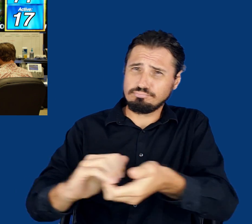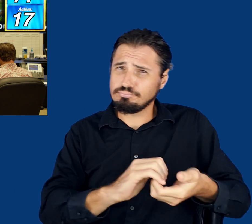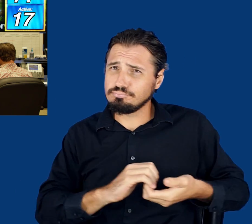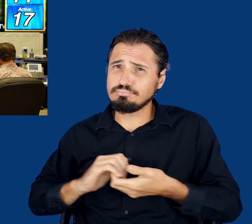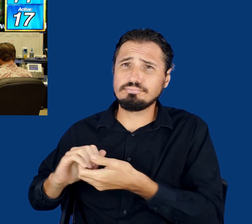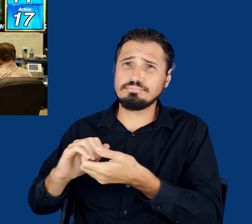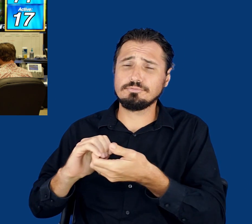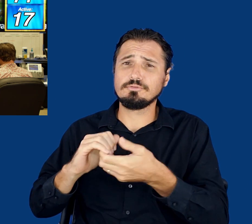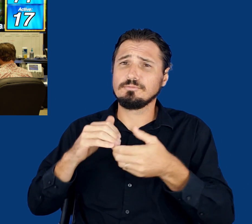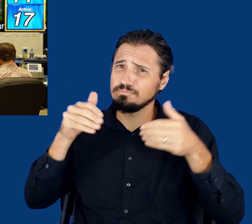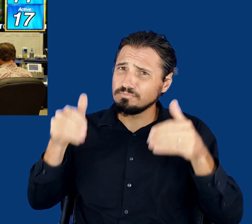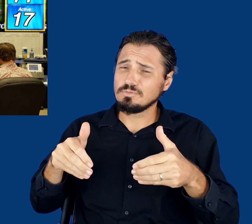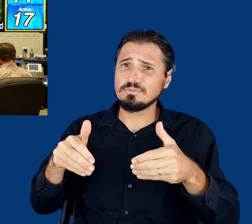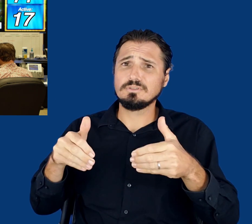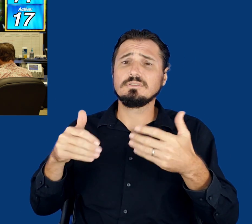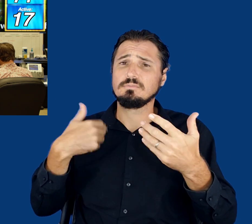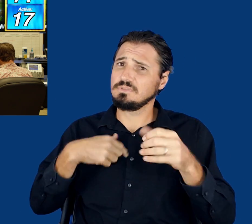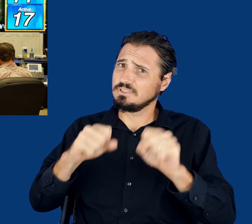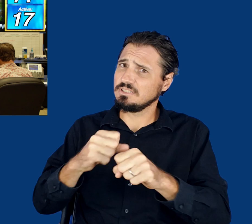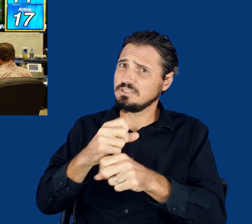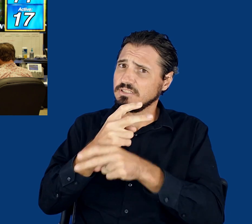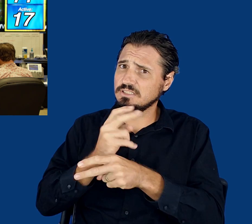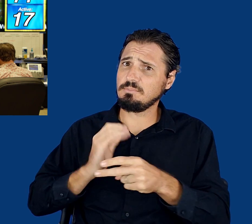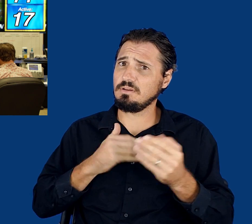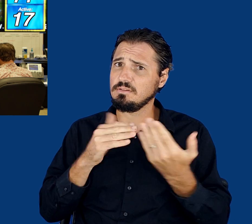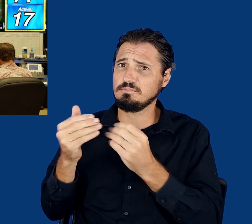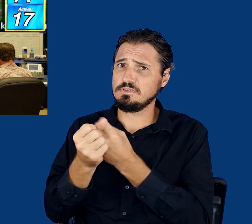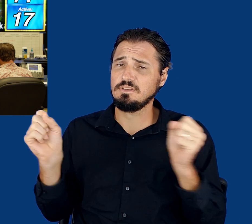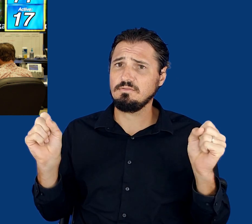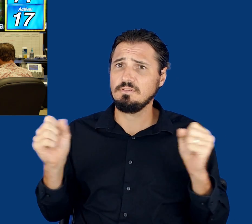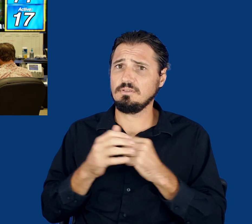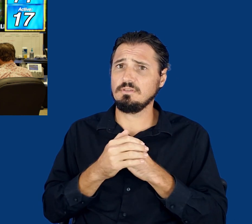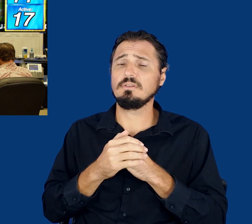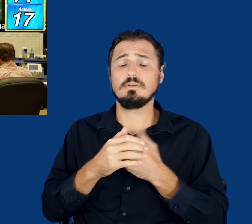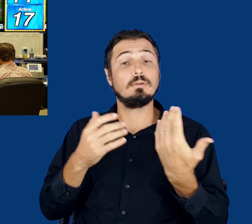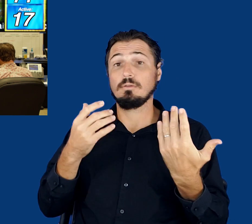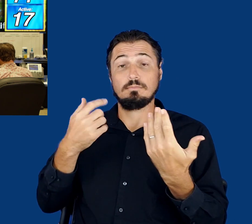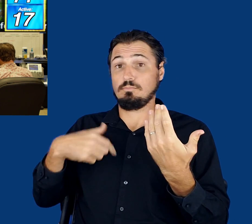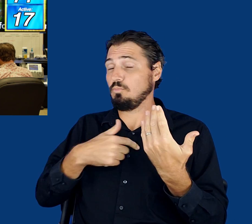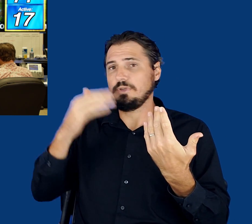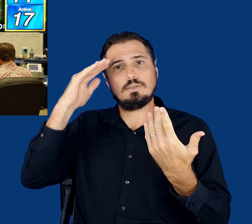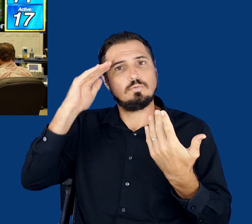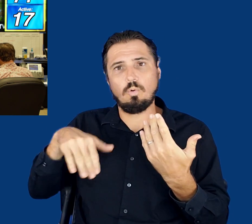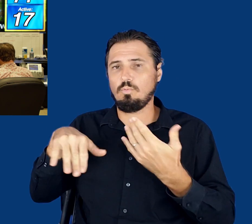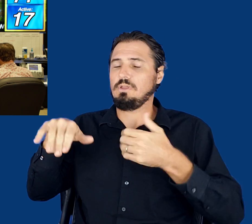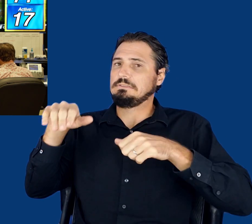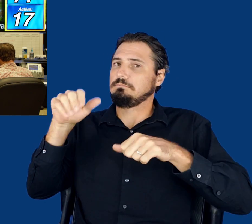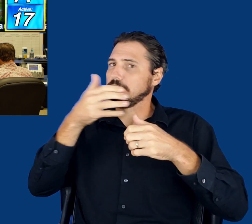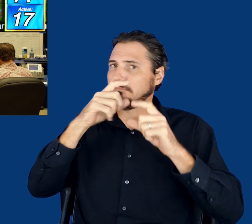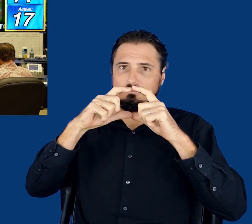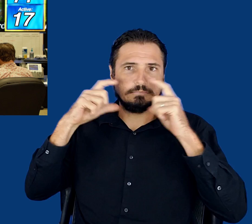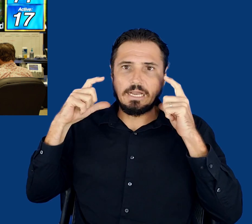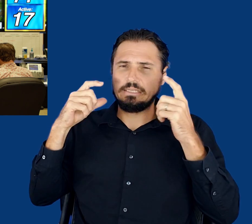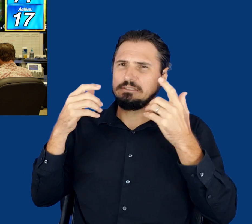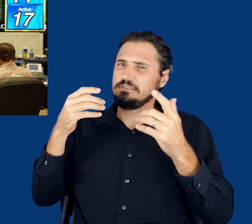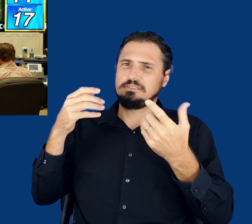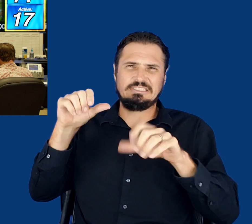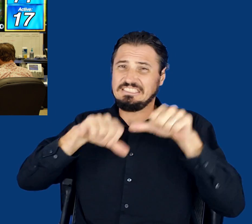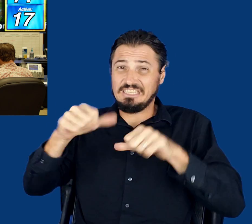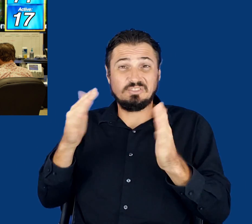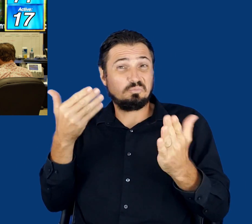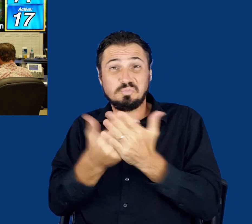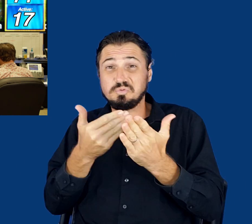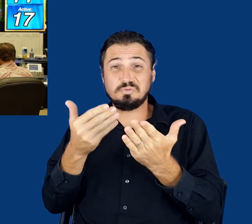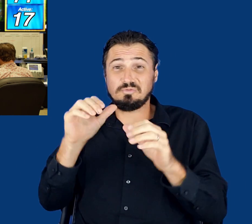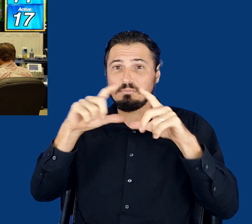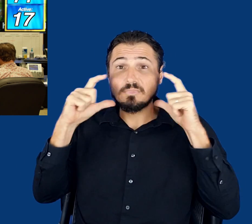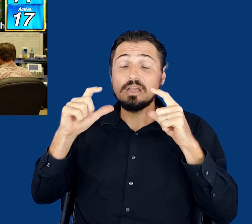The science around the use of cloth masks has gotten clearer and clearer. We know unequivocally that masks not only reduce the spread of disease, but they also provide significant